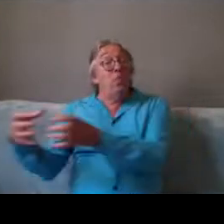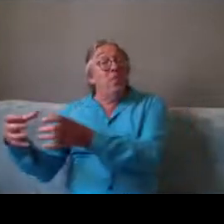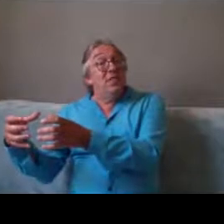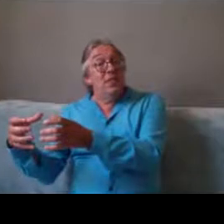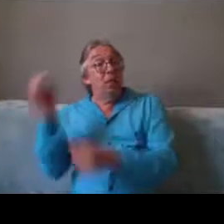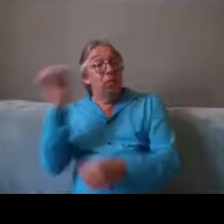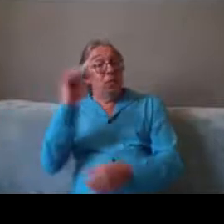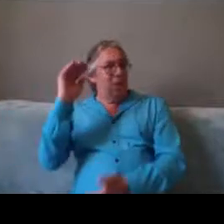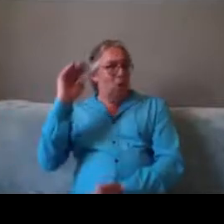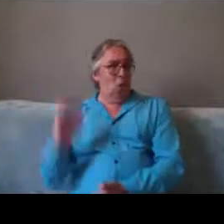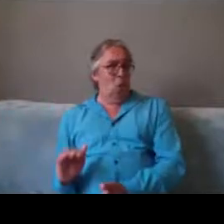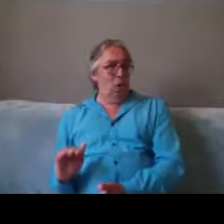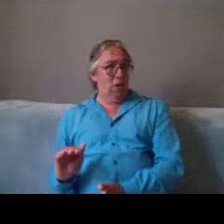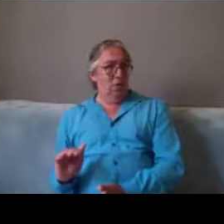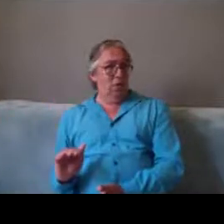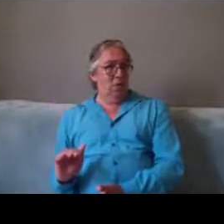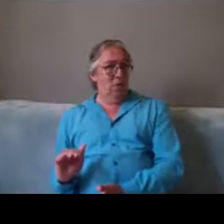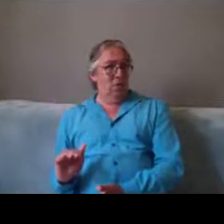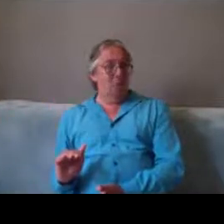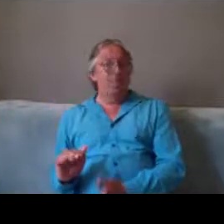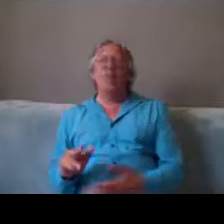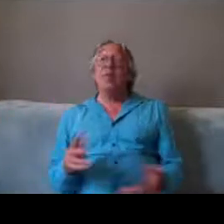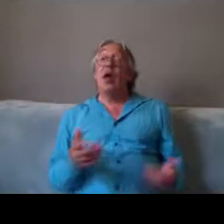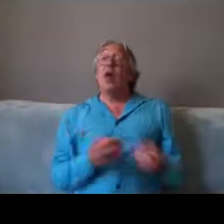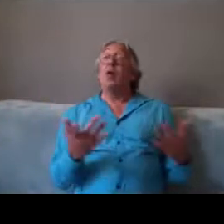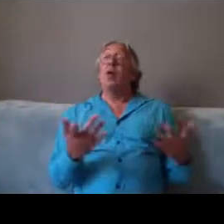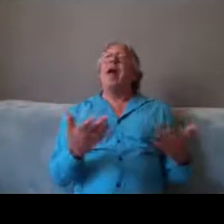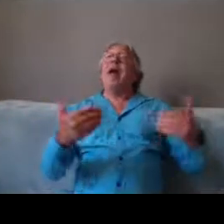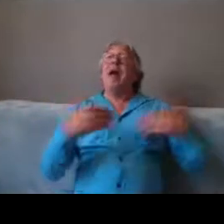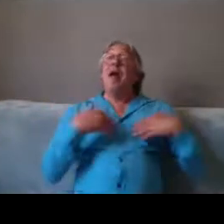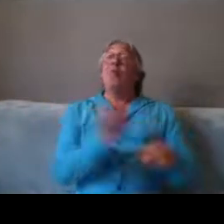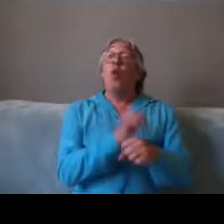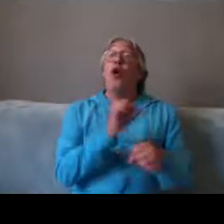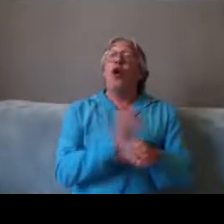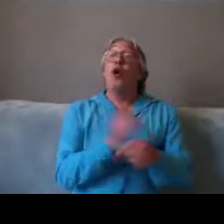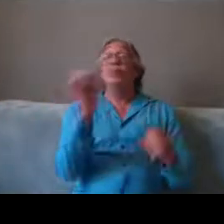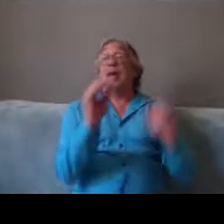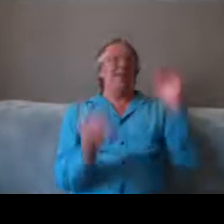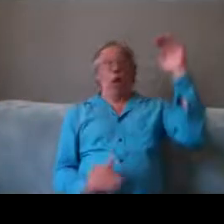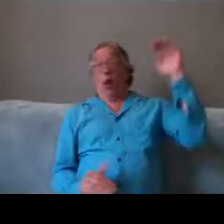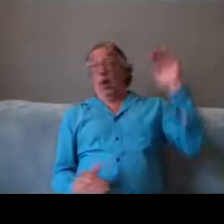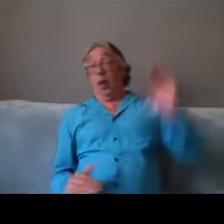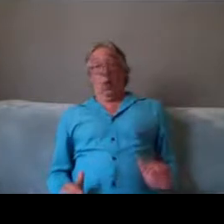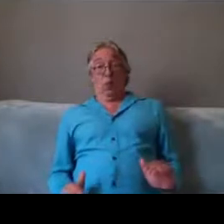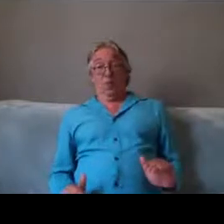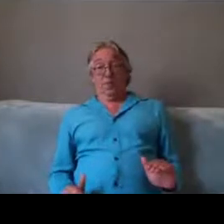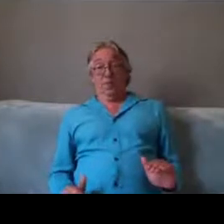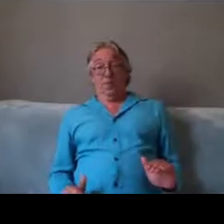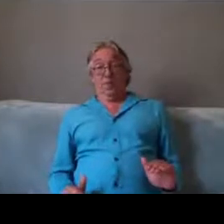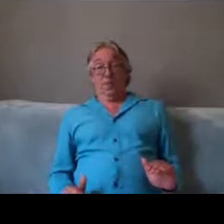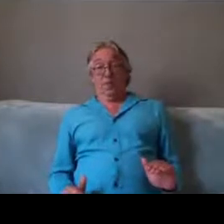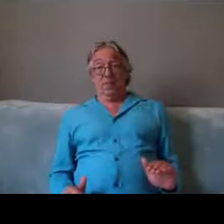I'm not going to show the graphs because it’s still under assessment and we are right now writing the report.